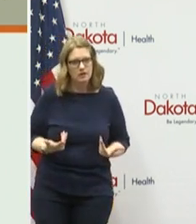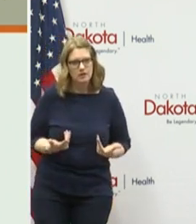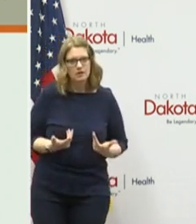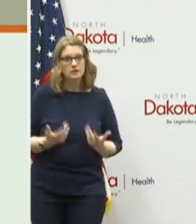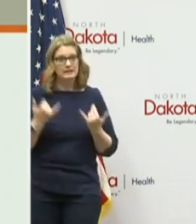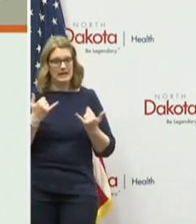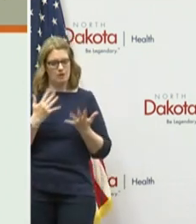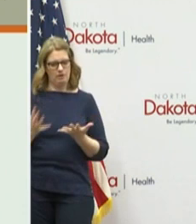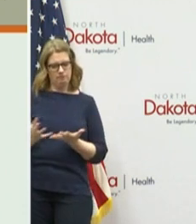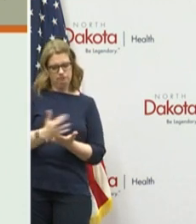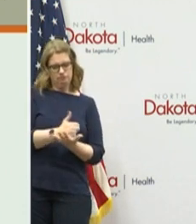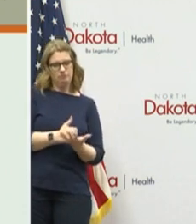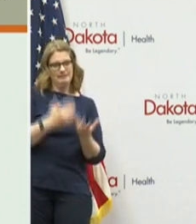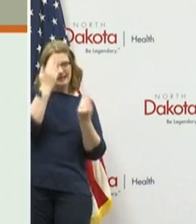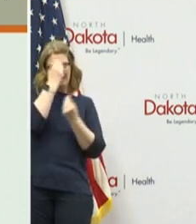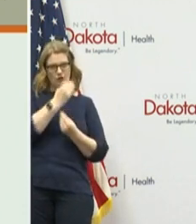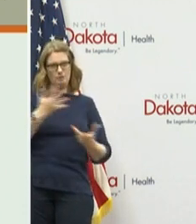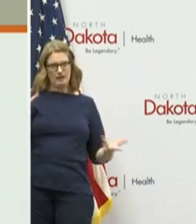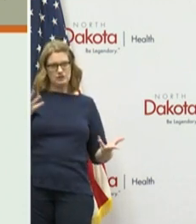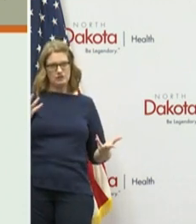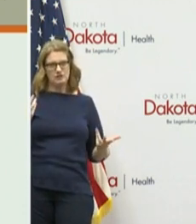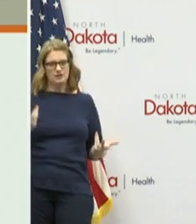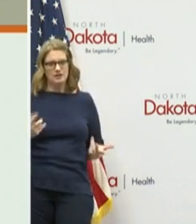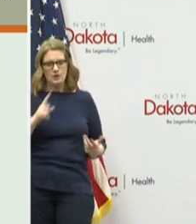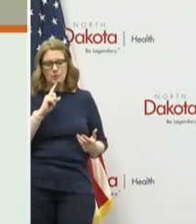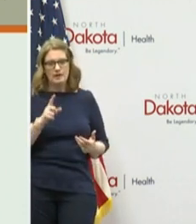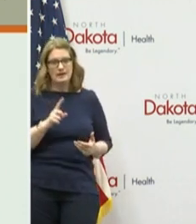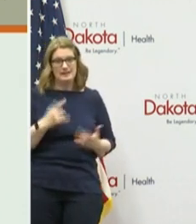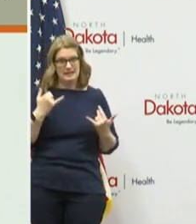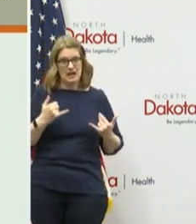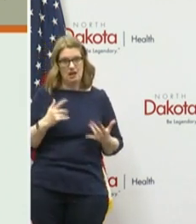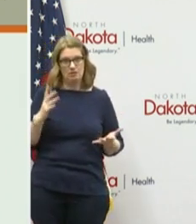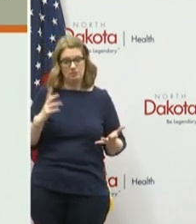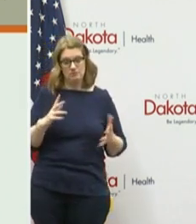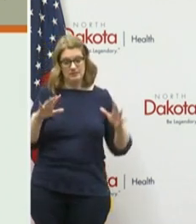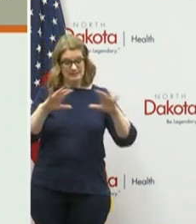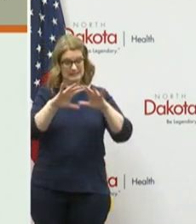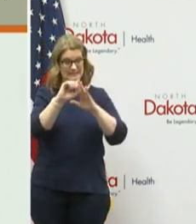STATEWIDE. THE HIGH TESTING RATE. AGAIN, WHEN YOU HAVE MORE DATA,